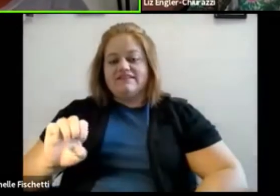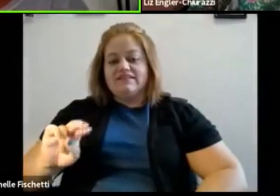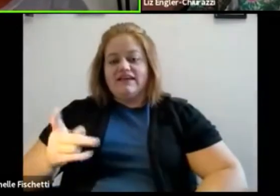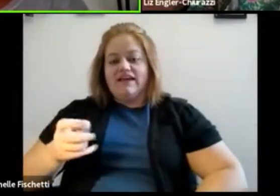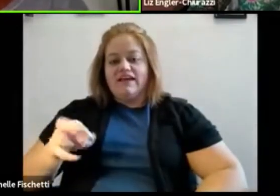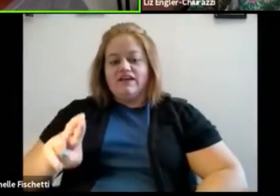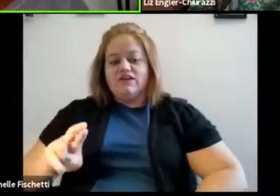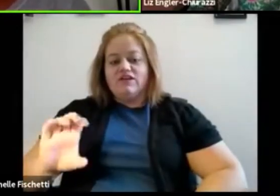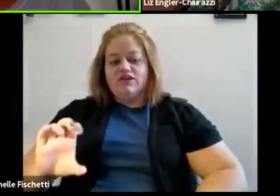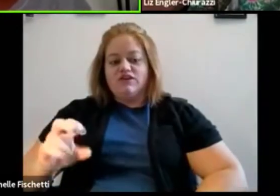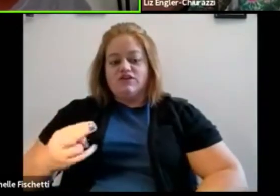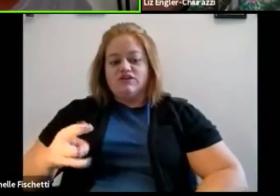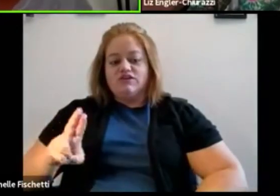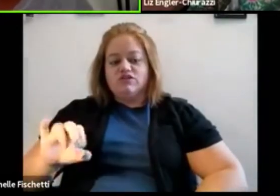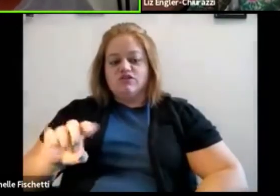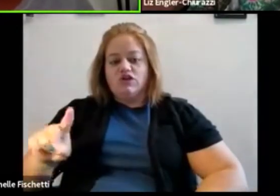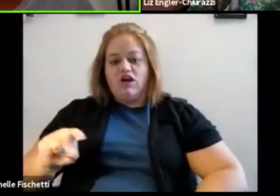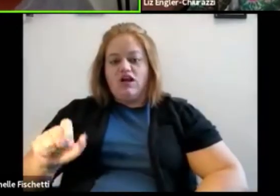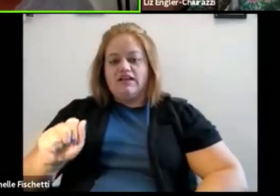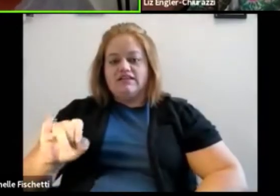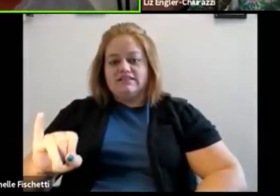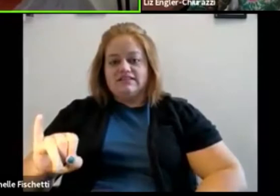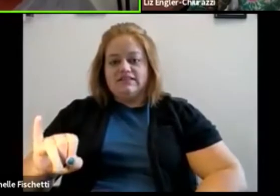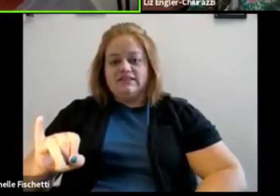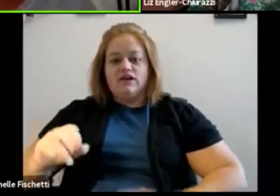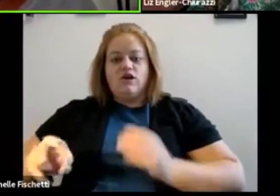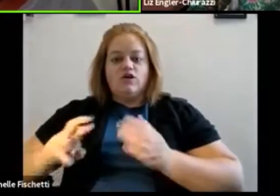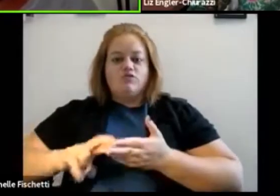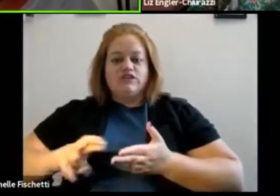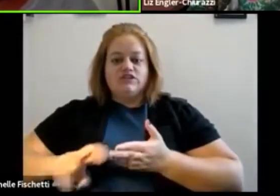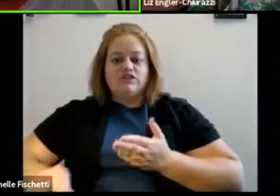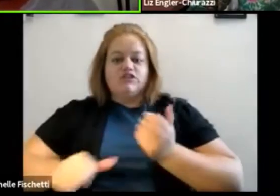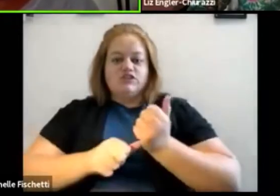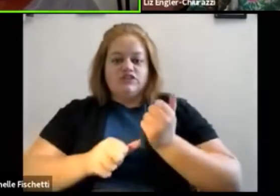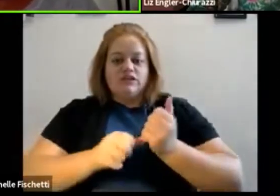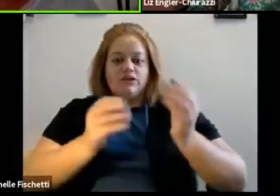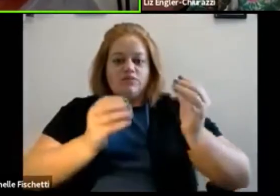at West Virginia University's Department of Neuroscience. Hi Liz, thanks so much